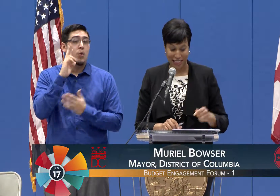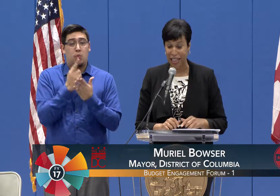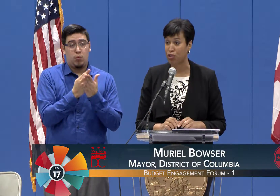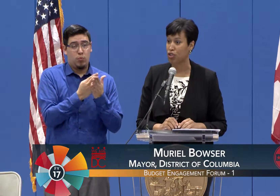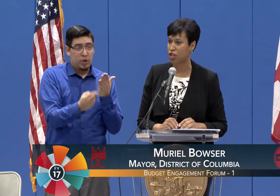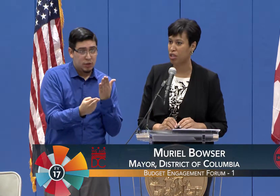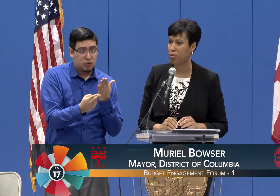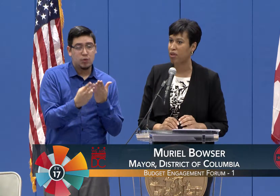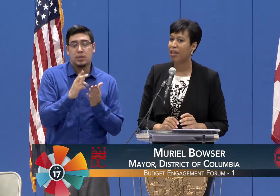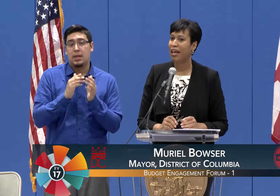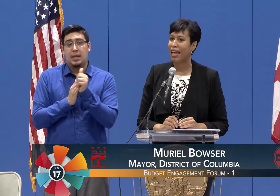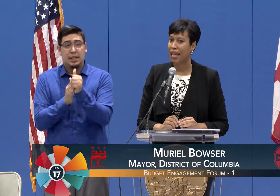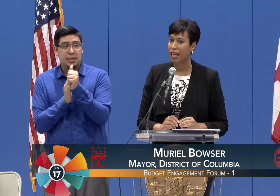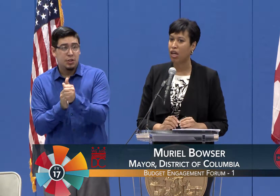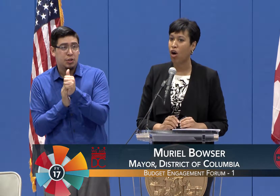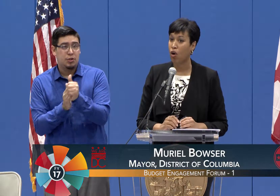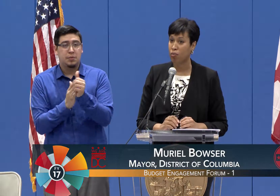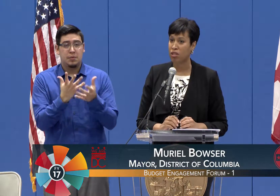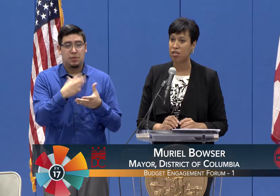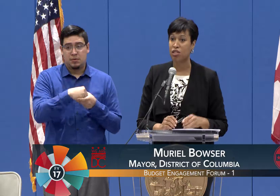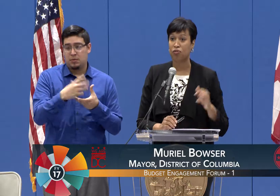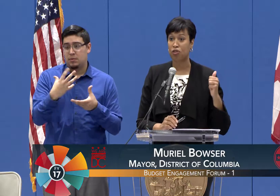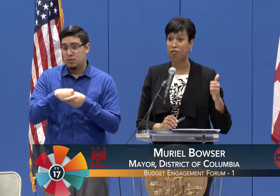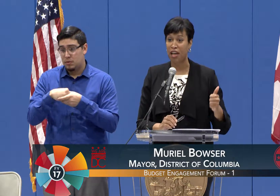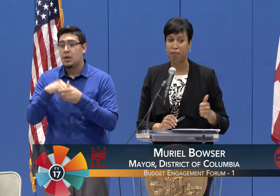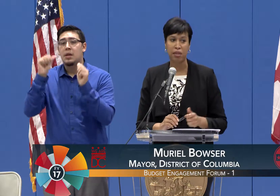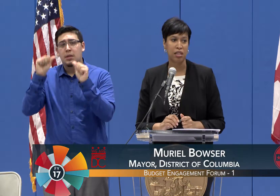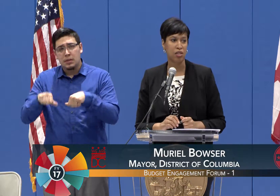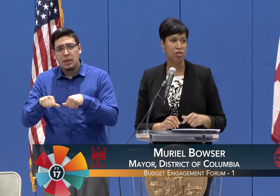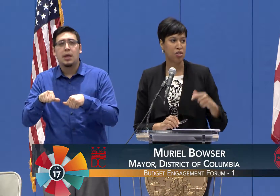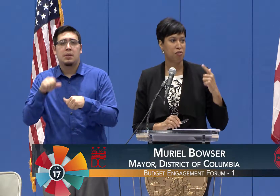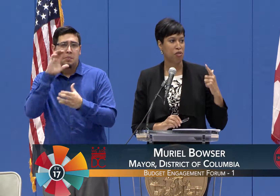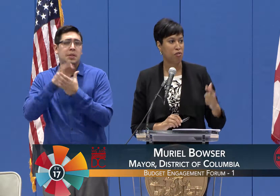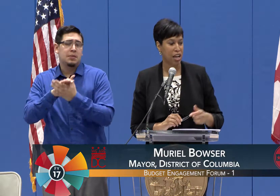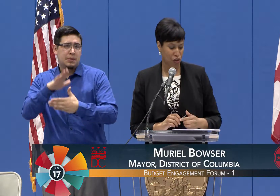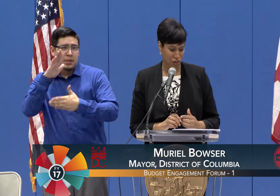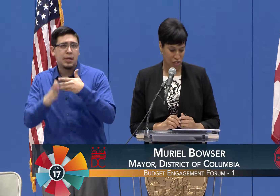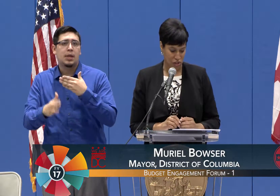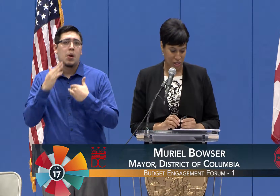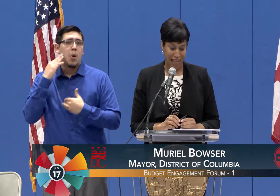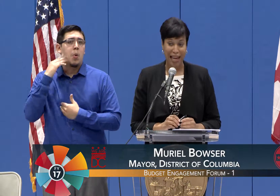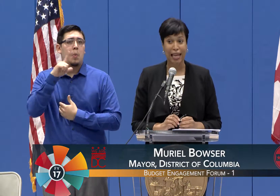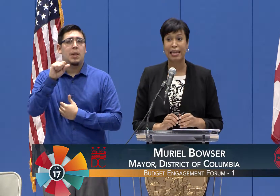AND LEADERSHIP END HOMELESSNESS FOR FAMILIES, FOR VETERANS AND